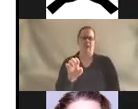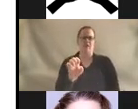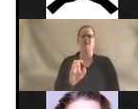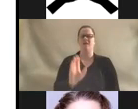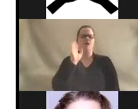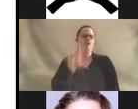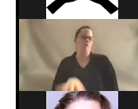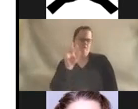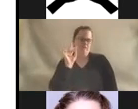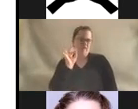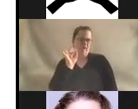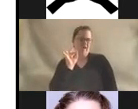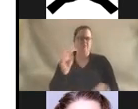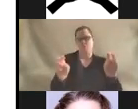and put it in the chat before we're done.